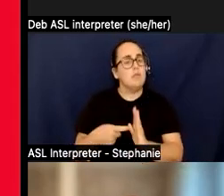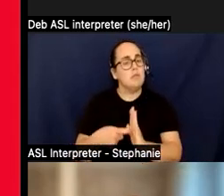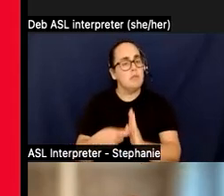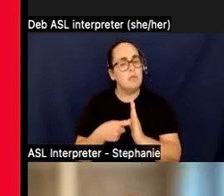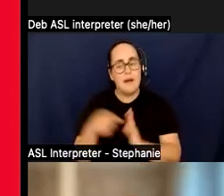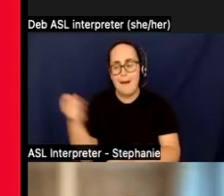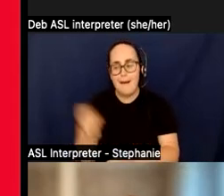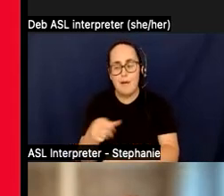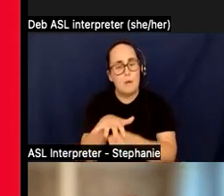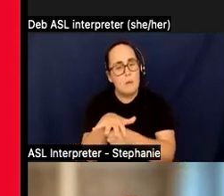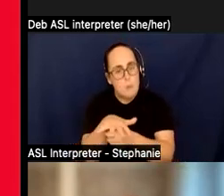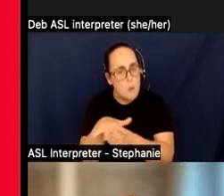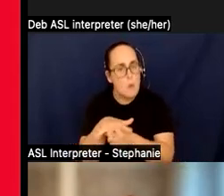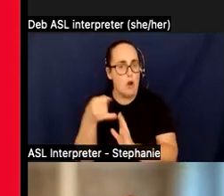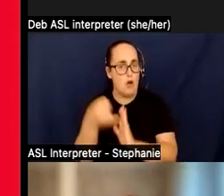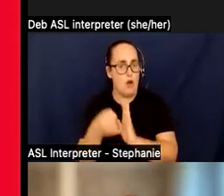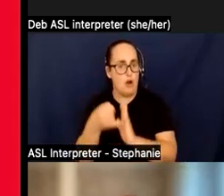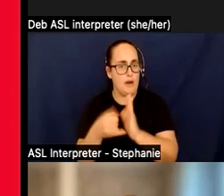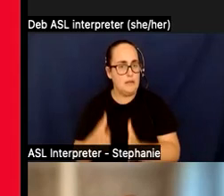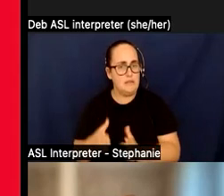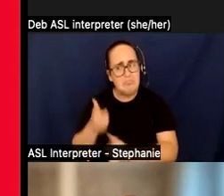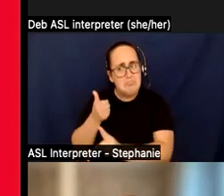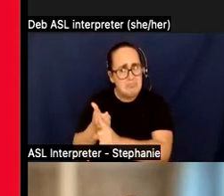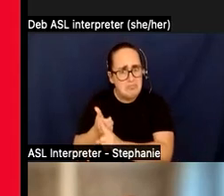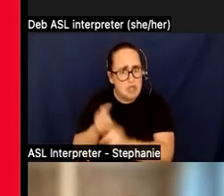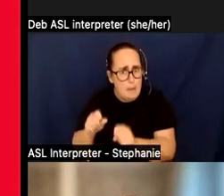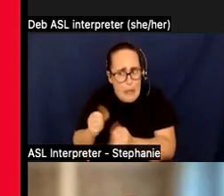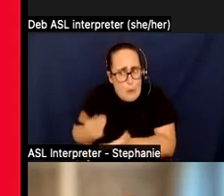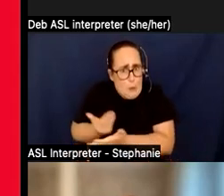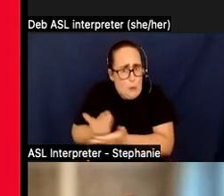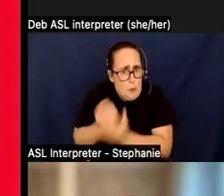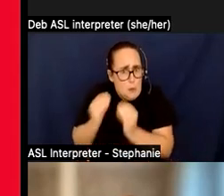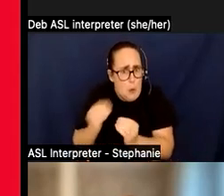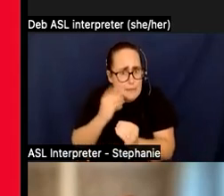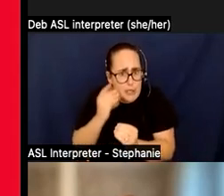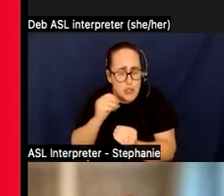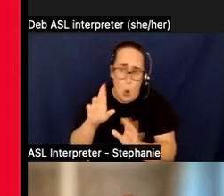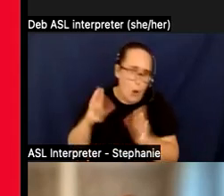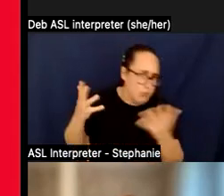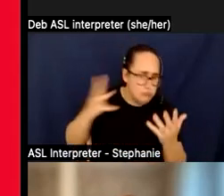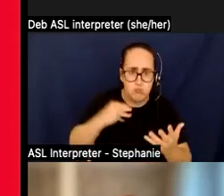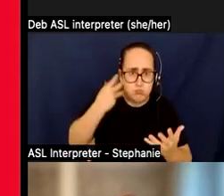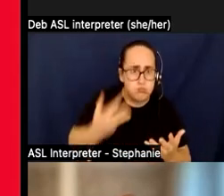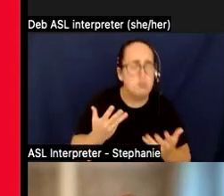any form of public art in their neighbourhoods. Communities can apply for up to $15,000 to support